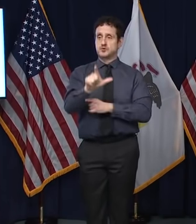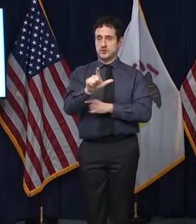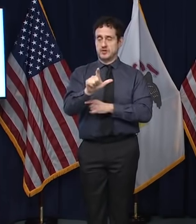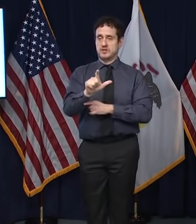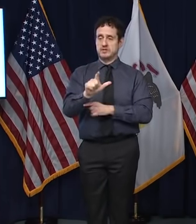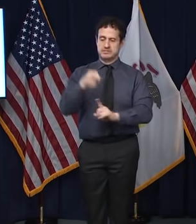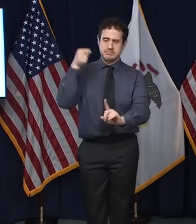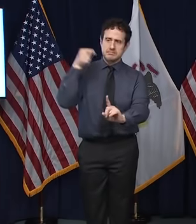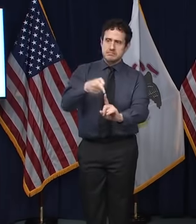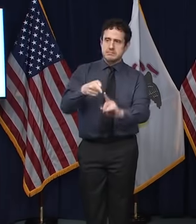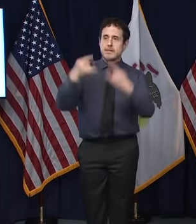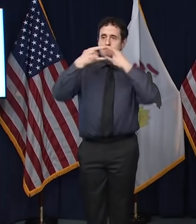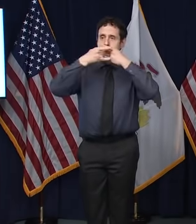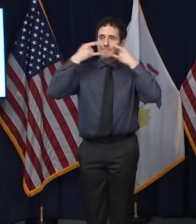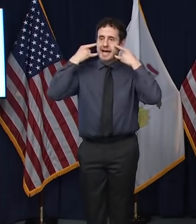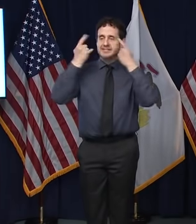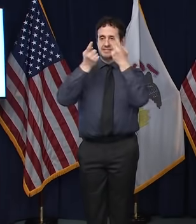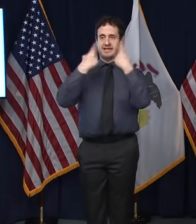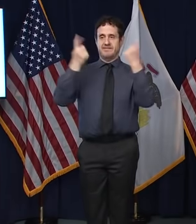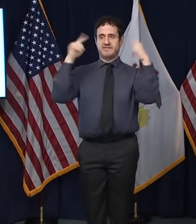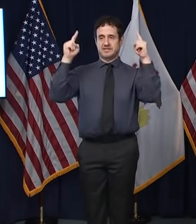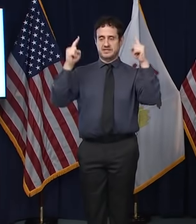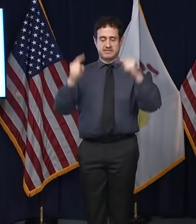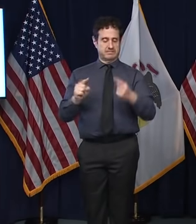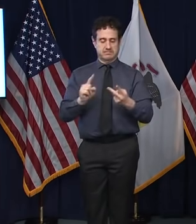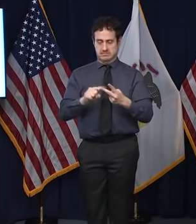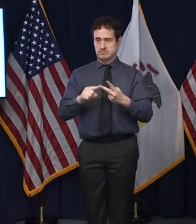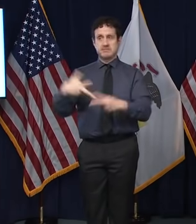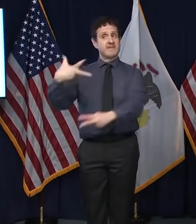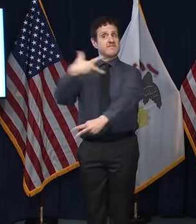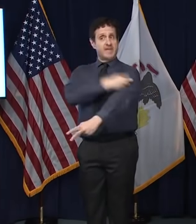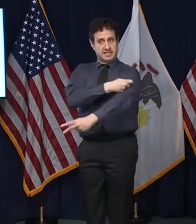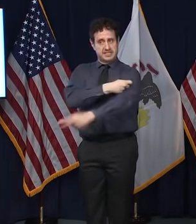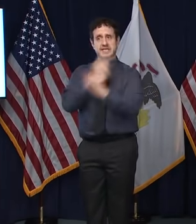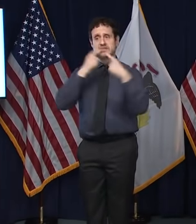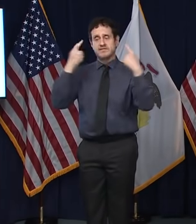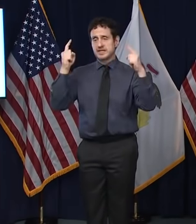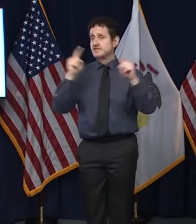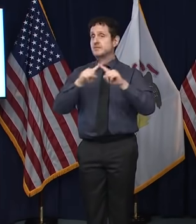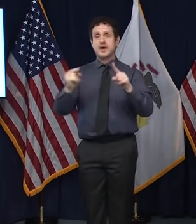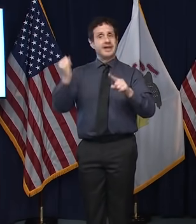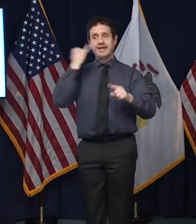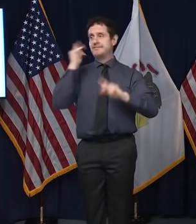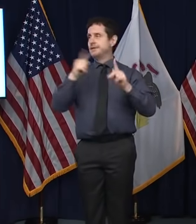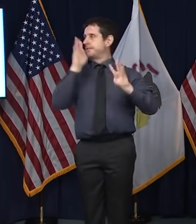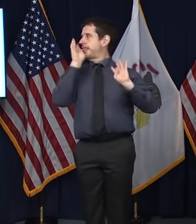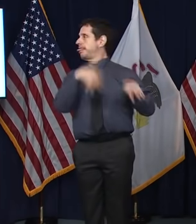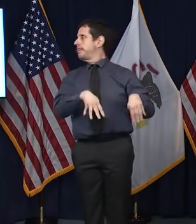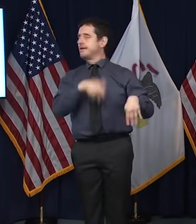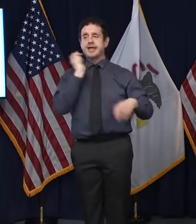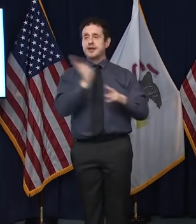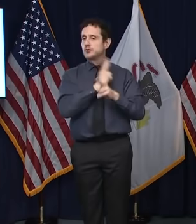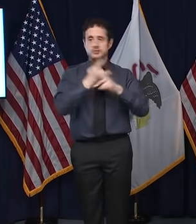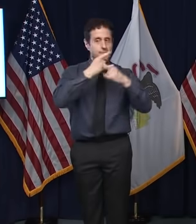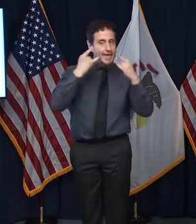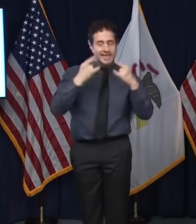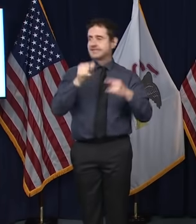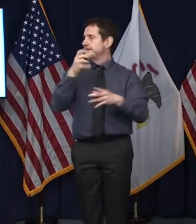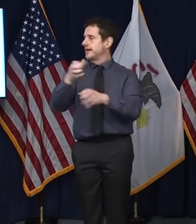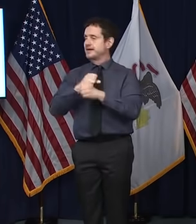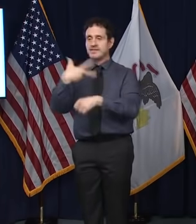bet The bottom line is masks